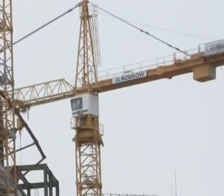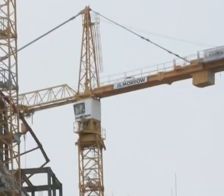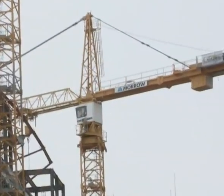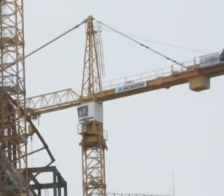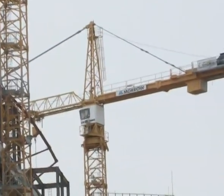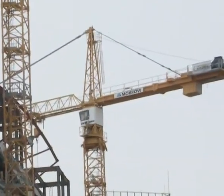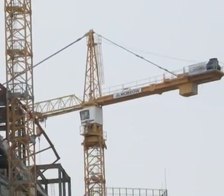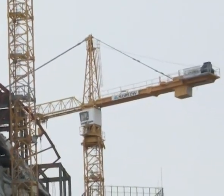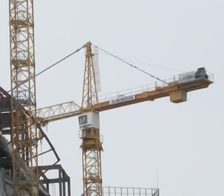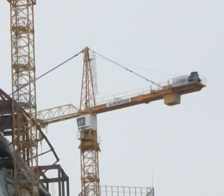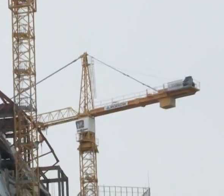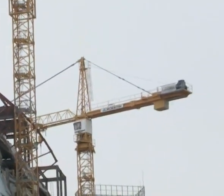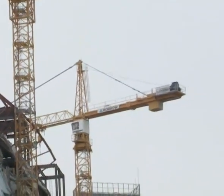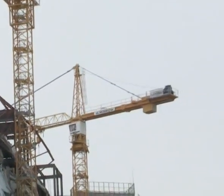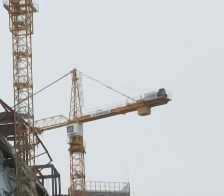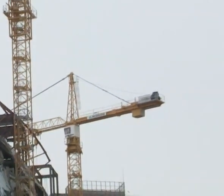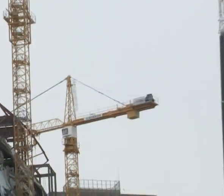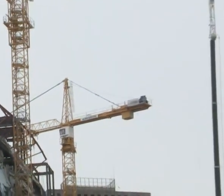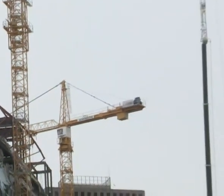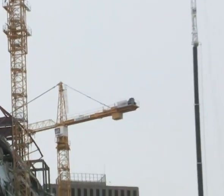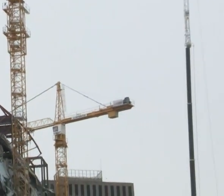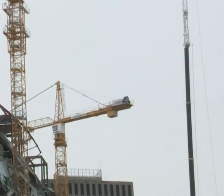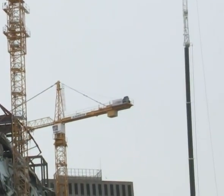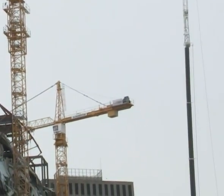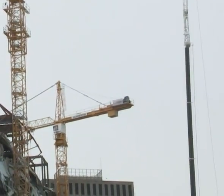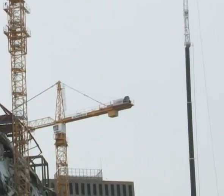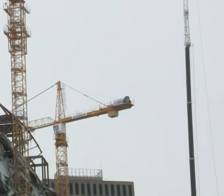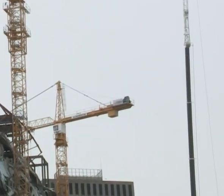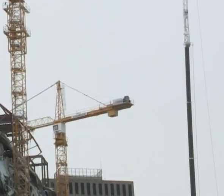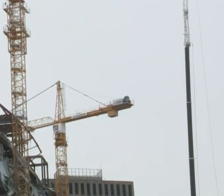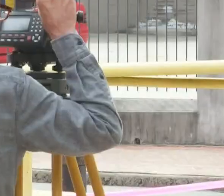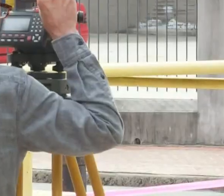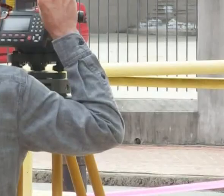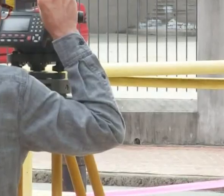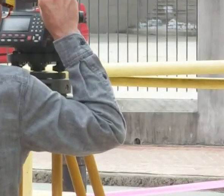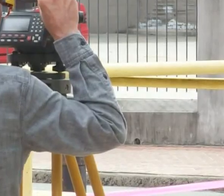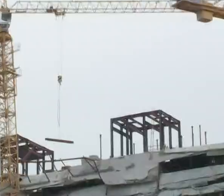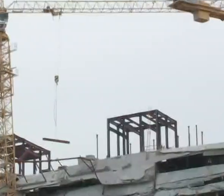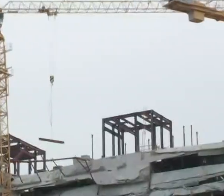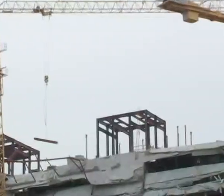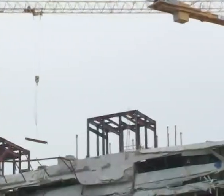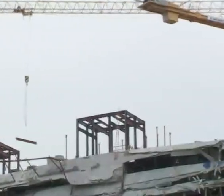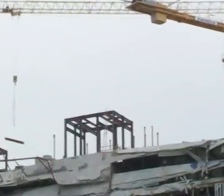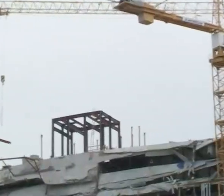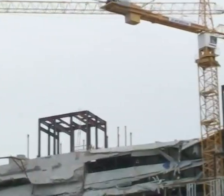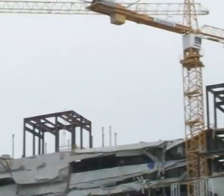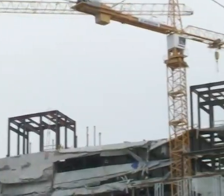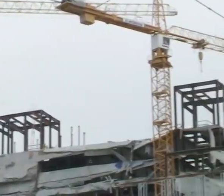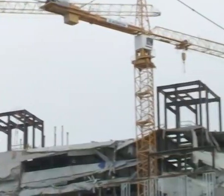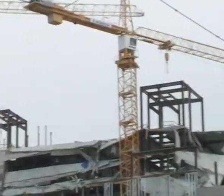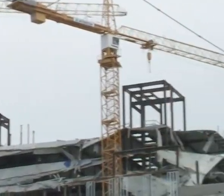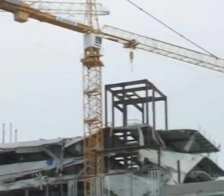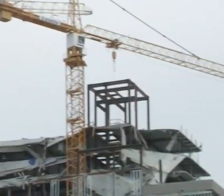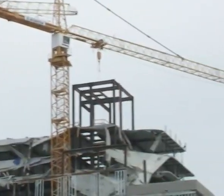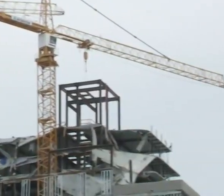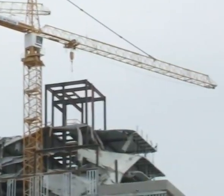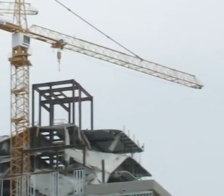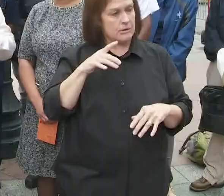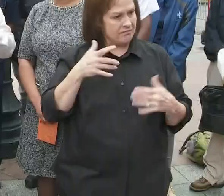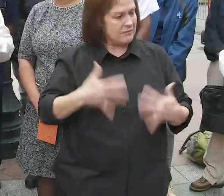NEEDS TO PAY ATTENTION RIGHT NOW. NORAD NEEDS TO PAY ATTENTION RIGHT NOW. NORAD CHIEF NEEDS TO PAY ATTENTION RIGHT NOW. NORAD CHIEF TIM NEEDS TO PAY ATTENTION RIGHT NOW. NORAD CHIEF TIM O'CONNELL NOW. NORAD CHIEF TIM O'CONNELL NOW. NORAD CHIEF TIM O'CONNELL SAYS NOW. NORAD CHIEF TIM O'CONNELL SAYS THE NOW. NORAD CHIEF TIM O'CONNELL SAYS THE DEMOLITION NOW. NORAD CHIEF TIM O'CONNELL SAYS THE DEMOLITION CREW NOW. NORAD CHIEF TIM O'CONNELL SAYS THE DEMOLITION CREW WHICH SAYS THE DEMOLITION CREW WHICH SAYS THE DEMOLITION CREW WHICH HELPED SAYS THE DEMOLITION CREW WHICH HELPED OUT SAYS THE DEMOLITION CREW WHICH HELPED OUT THE SAYS THE DEMOLITION CREW WHICH HELPED OUT THE 9/11 SAYS THE DEMOLITION CREW WHICH HELPED OUT THE 9/11 AND HELPED OUT THE 9/11 AND HELPED OUT THE 9/11 AND OKLAHOMA HELPED OUT THE 9/11 AND OKLAHOMA CITY HELPED OUT THE 9/11 AND OKLAHOMA CITY BOMBING HELPED OUT THE 9/11 AND OKLAHOMA CITY BOMBING SITES HELPED OUT THE 9/11 AND OKLAHOMA CITY BOMBING SITES HAS OKLAHOMA CITY BOMBING SITES HAS OKLAHOMA CITY BOMBING SITES HAS SAID OKLAHOMA CITY BOMBING SITES HAS SAID THEY OKLAHOMA CITY BOMBING SITES HAS SAID THEY BELIEVE OKLAHOMA CITY BOMBING SITES HAS SAID THEY BELIEVE THE OKLAHOMA CITY BOMBING SITES HAS SAID THEY BELIEVE THE TOPS OKLAHOMA CITY BOMBING SITES HAS SAID THEY BELIEVE THE TOPS OF